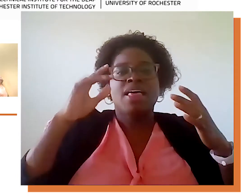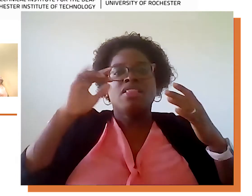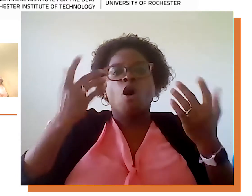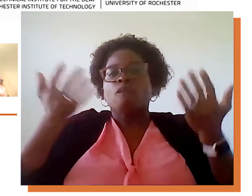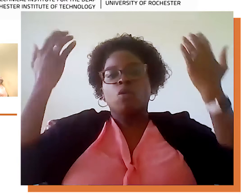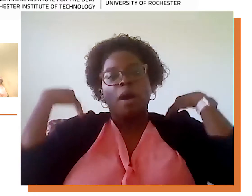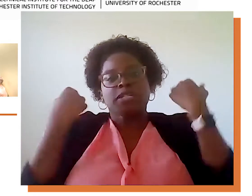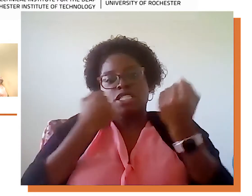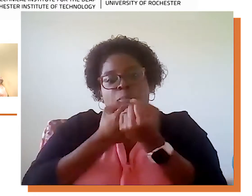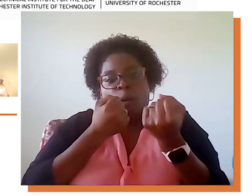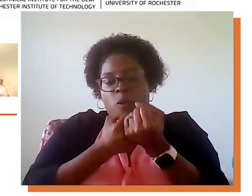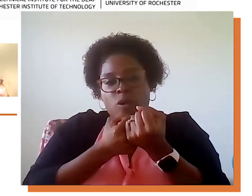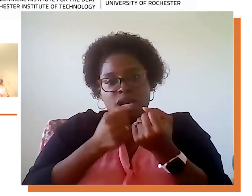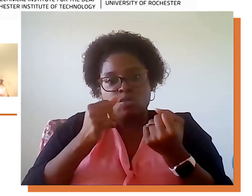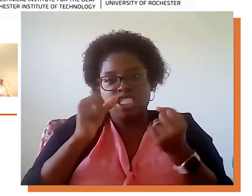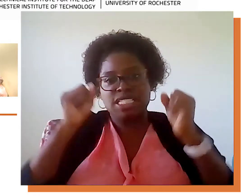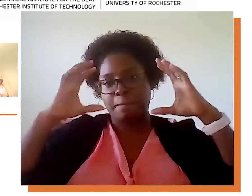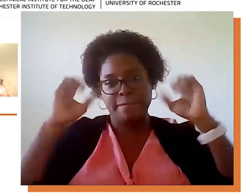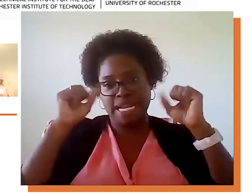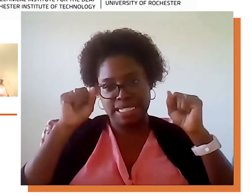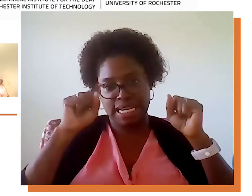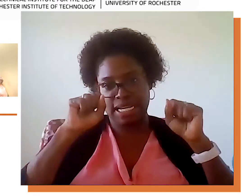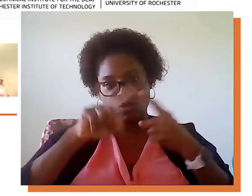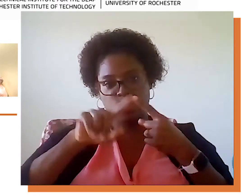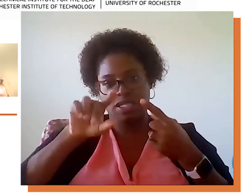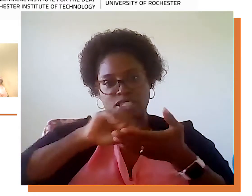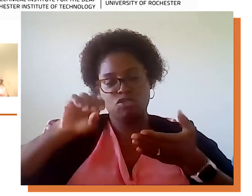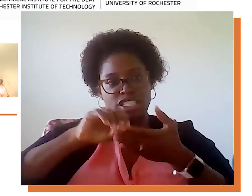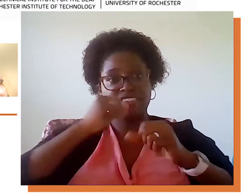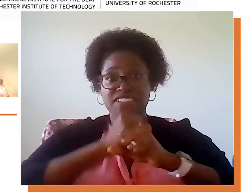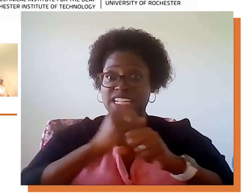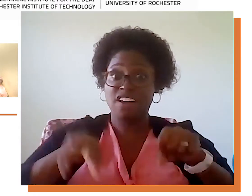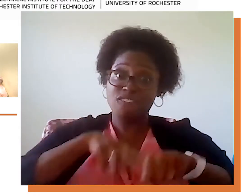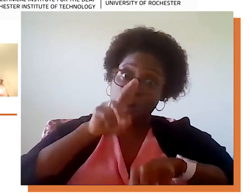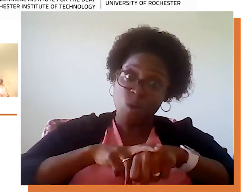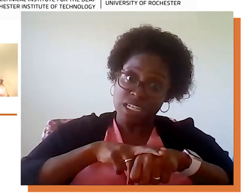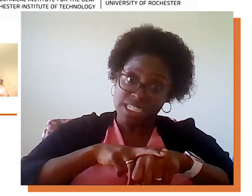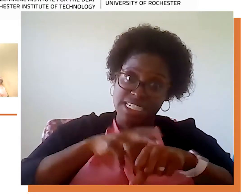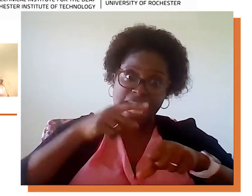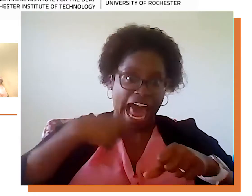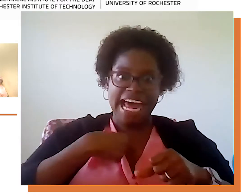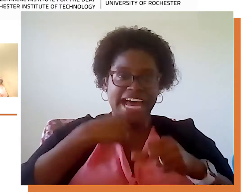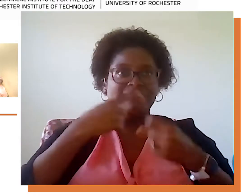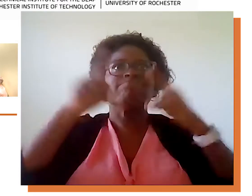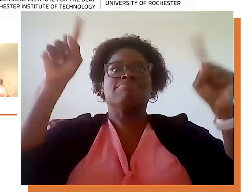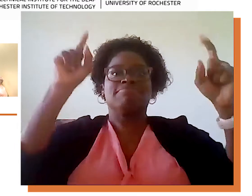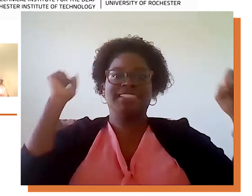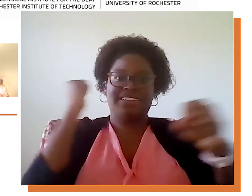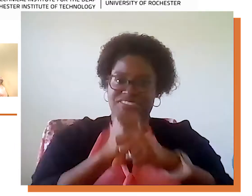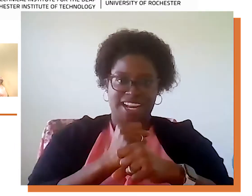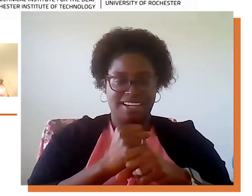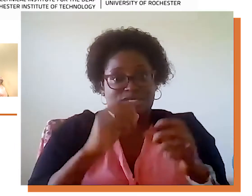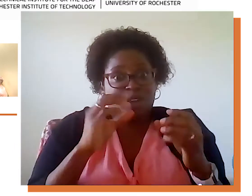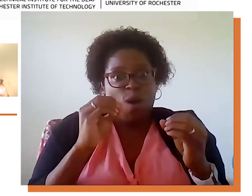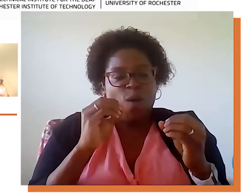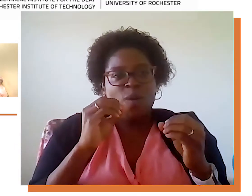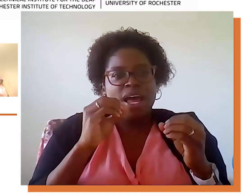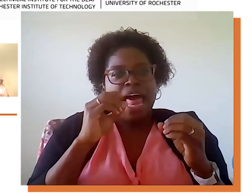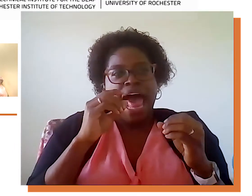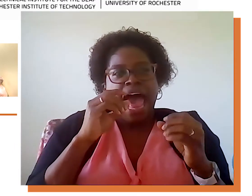I was overwhelmed with the amount of support I got. It was really amazing for my dissertation... for my dissertation defense.